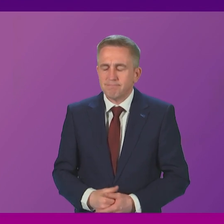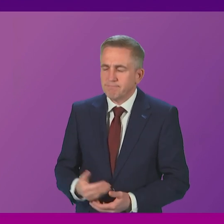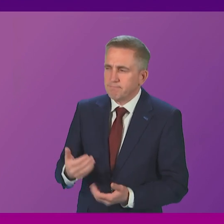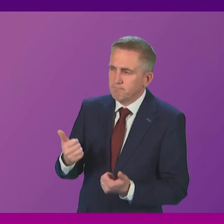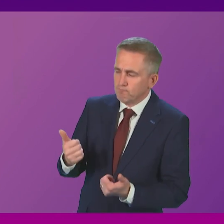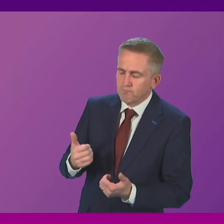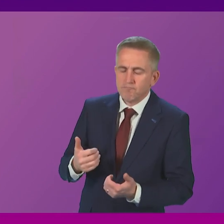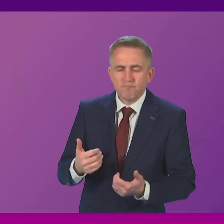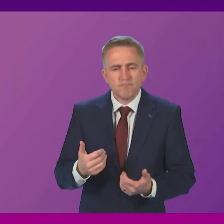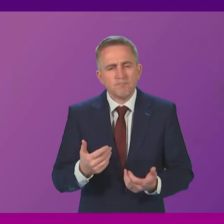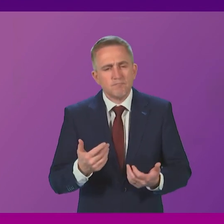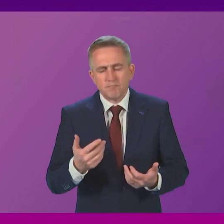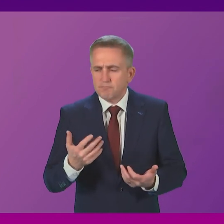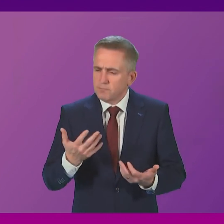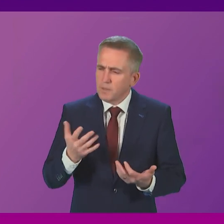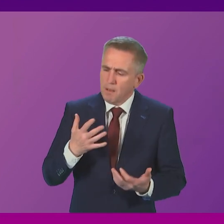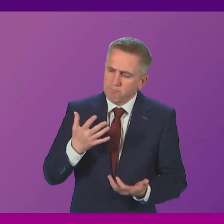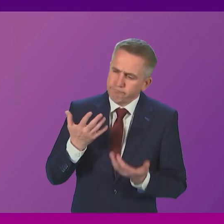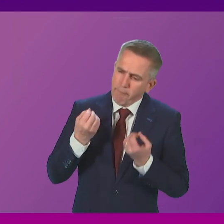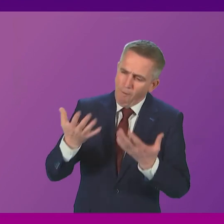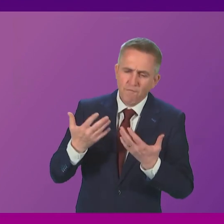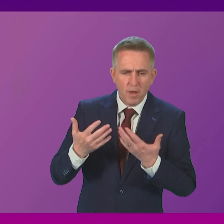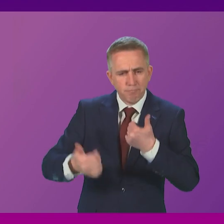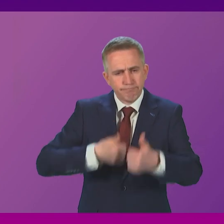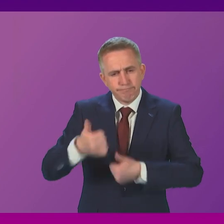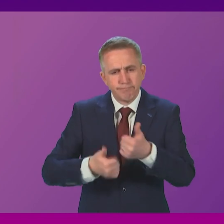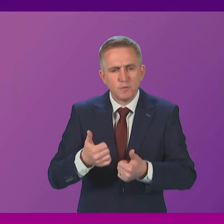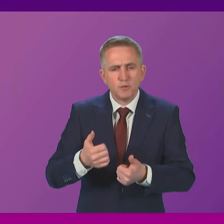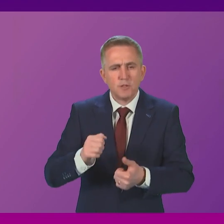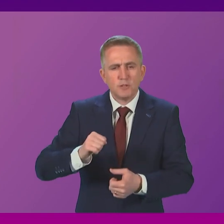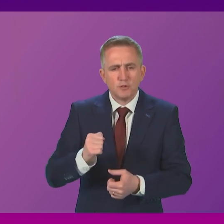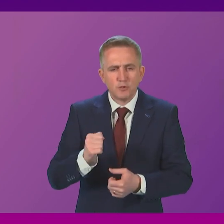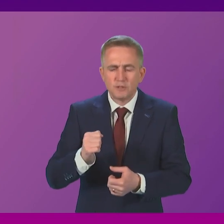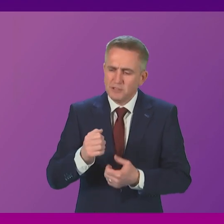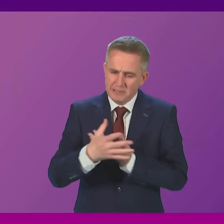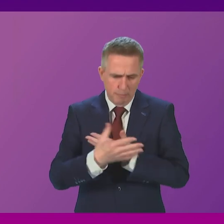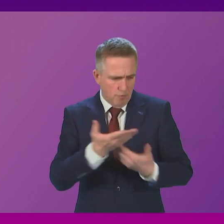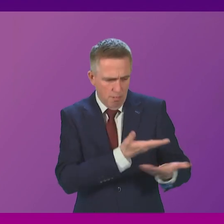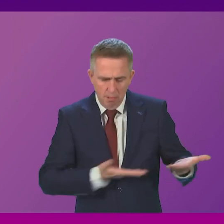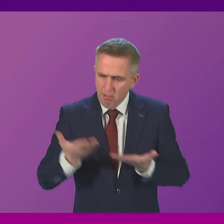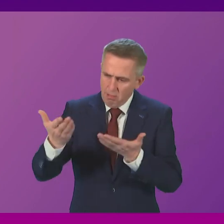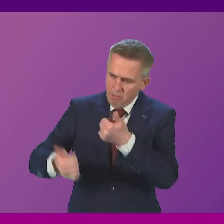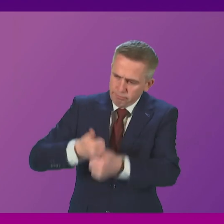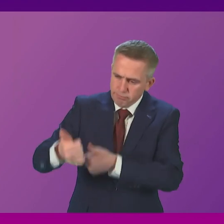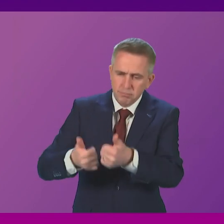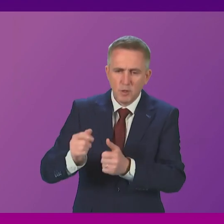I offer the congratulations of the Scottish Liberal Democrats to Humza Yousaf on his nomination as First Minister.